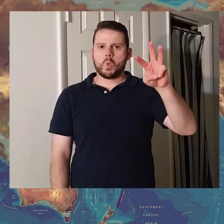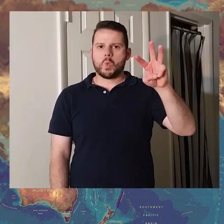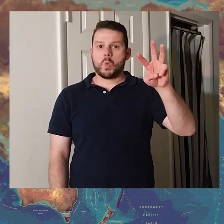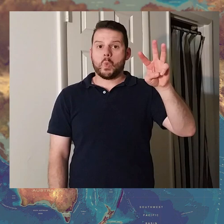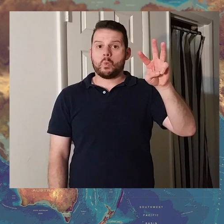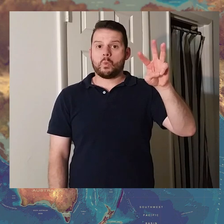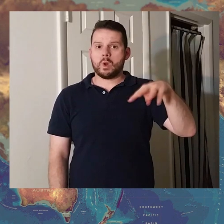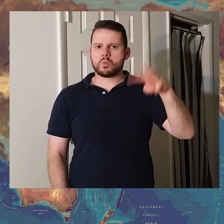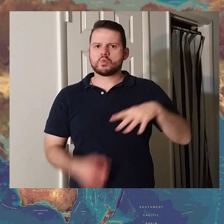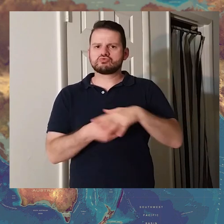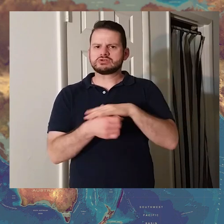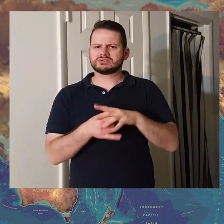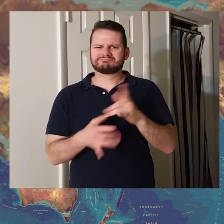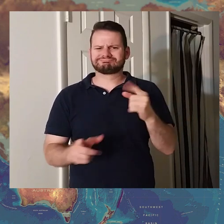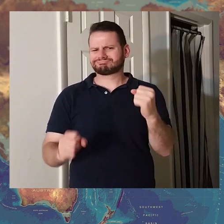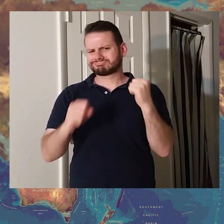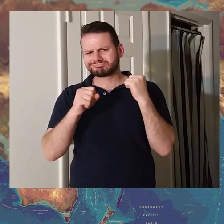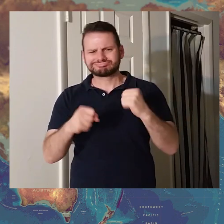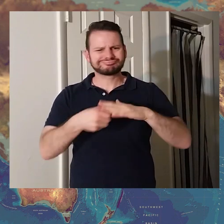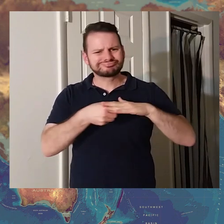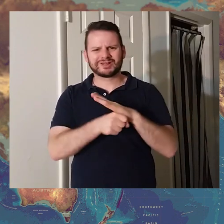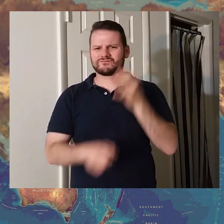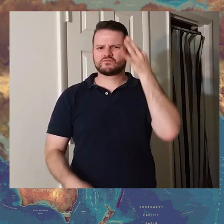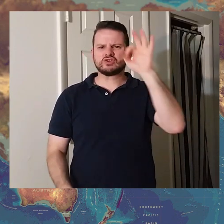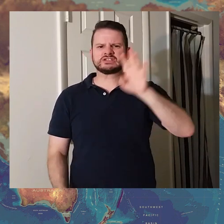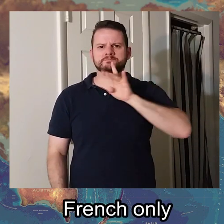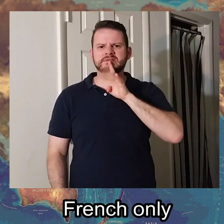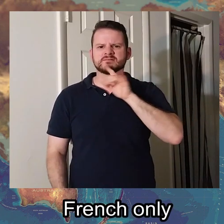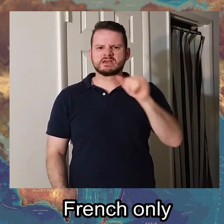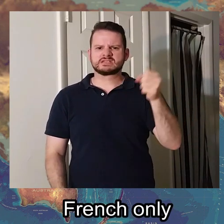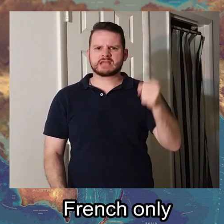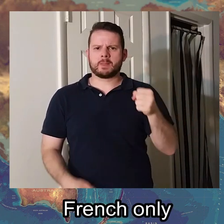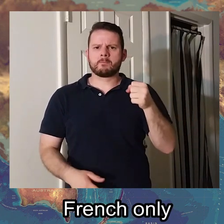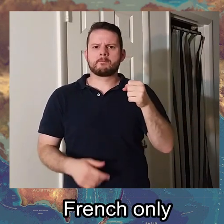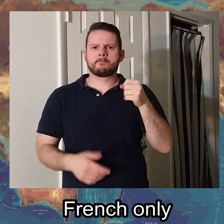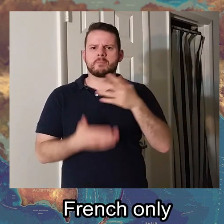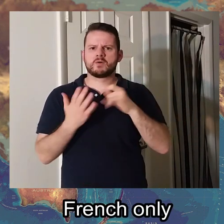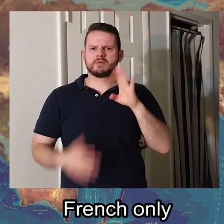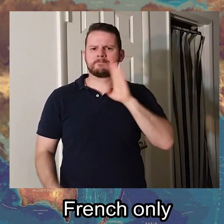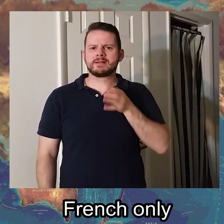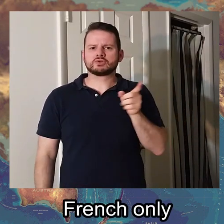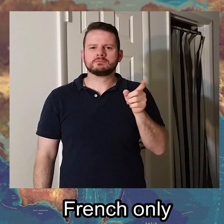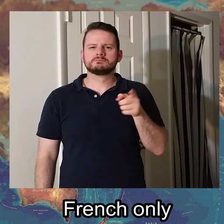The Walloon region is entirely French-speaking, that is the south part of Belgium.